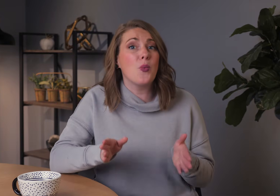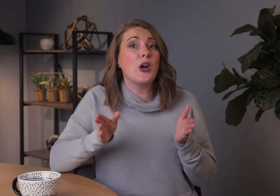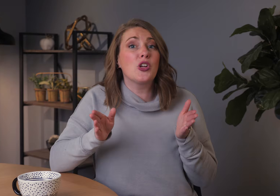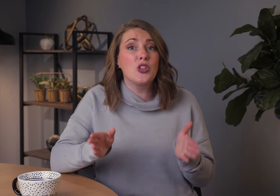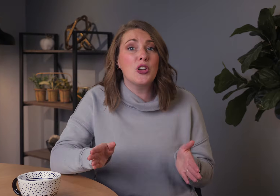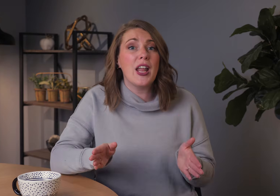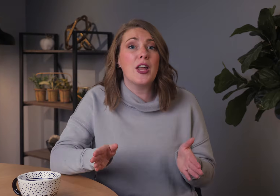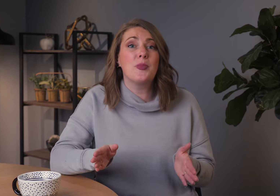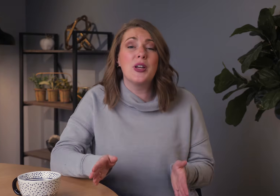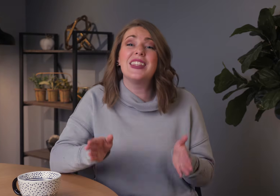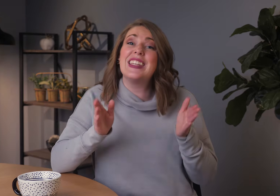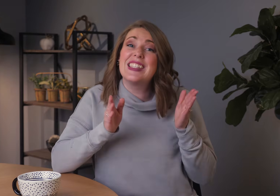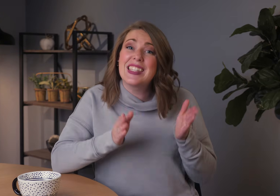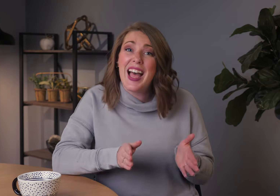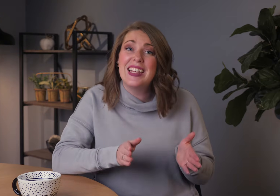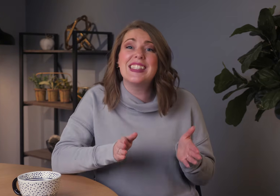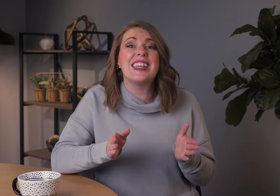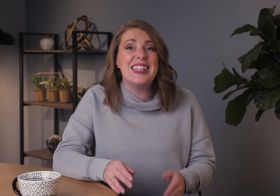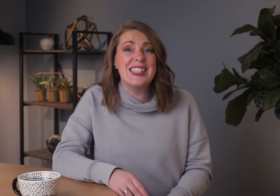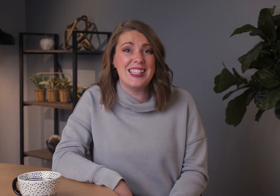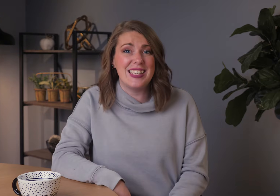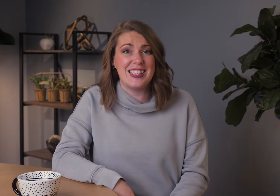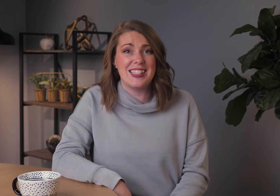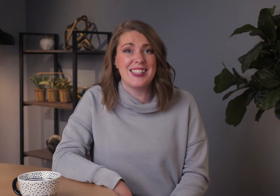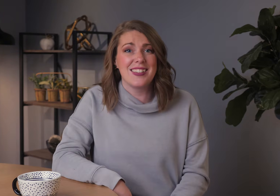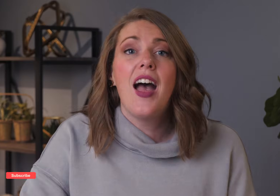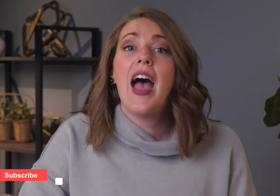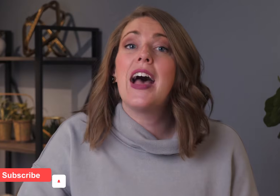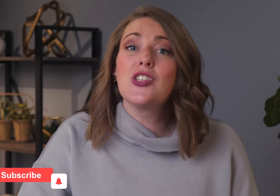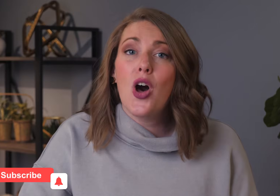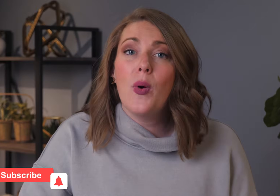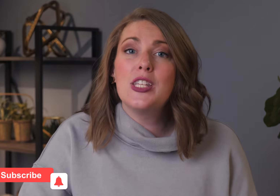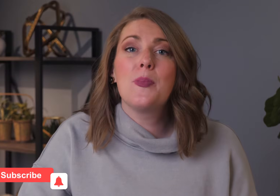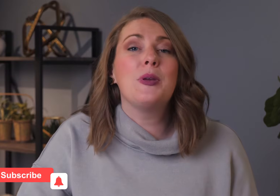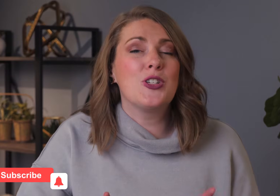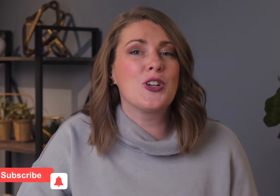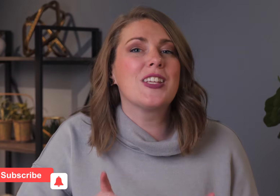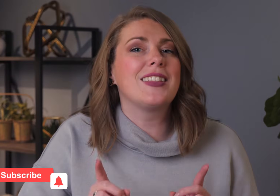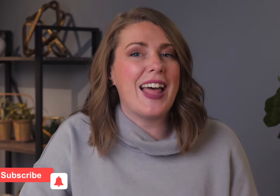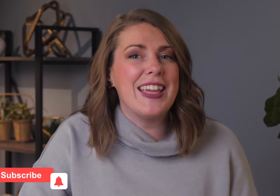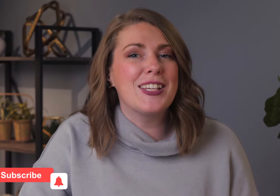where you'll learn how to put these signs into sentence. As always be sure to like,